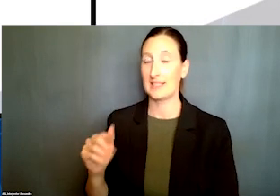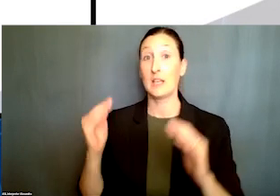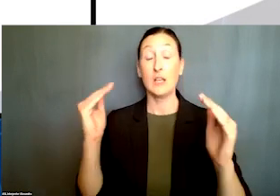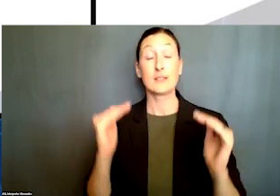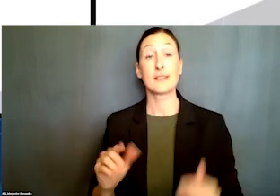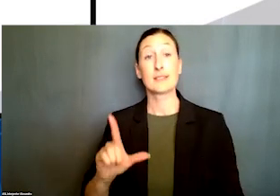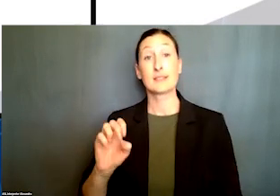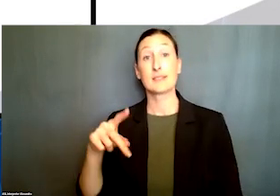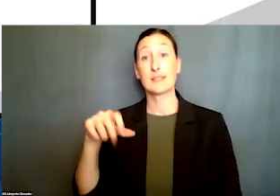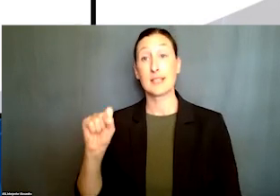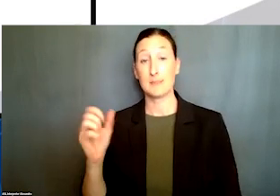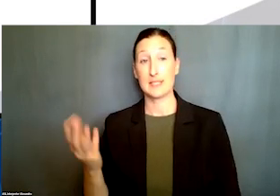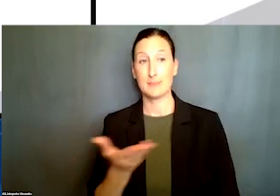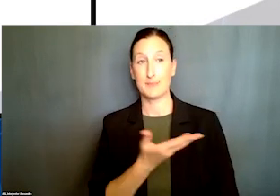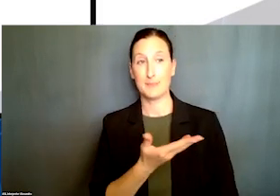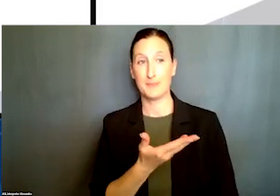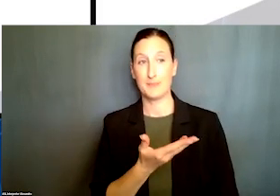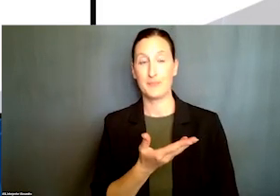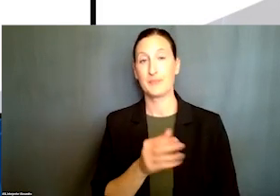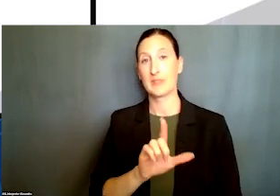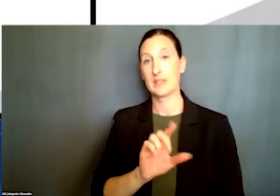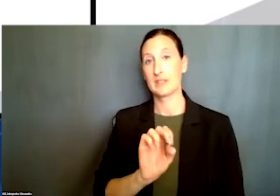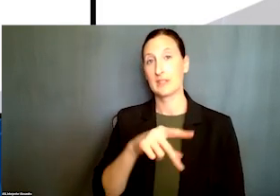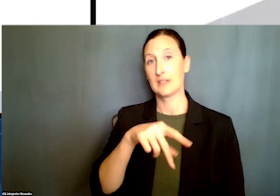This is actually LEAPS-MPS.